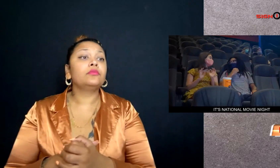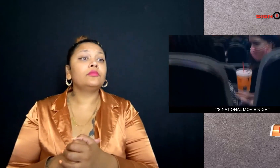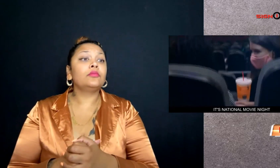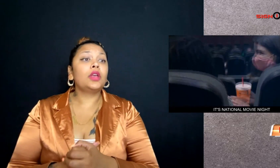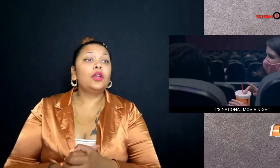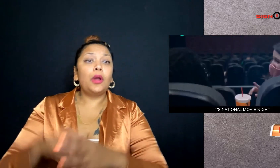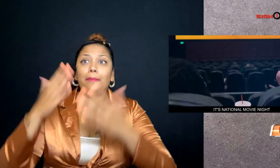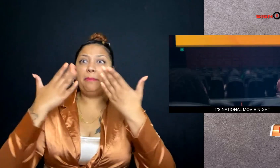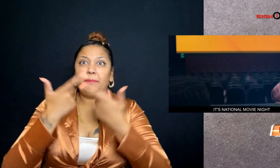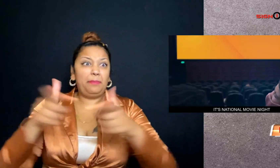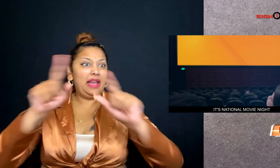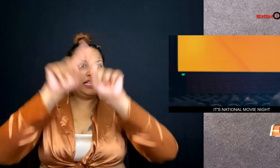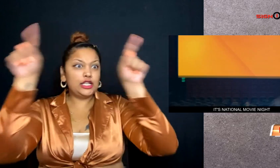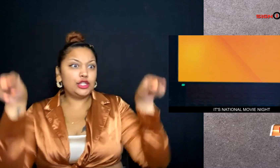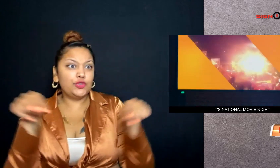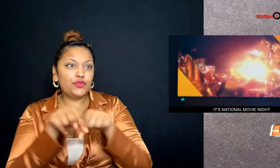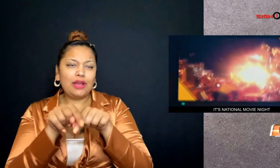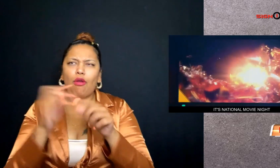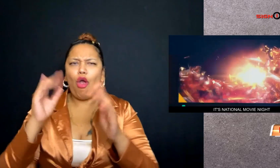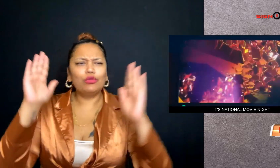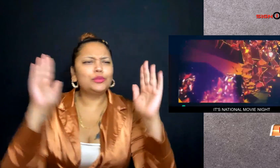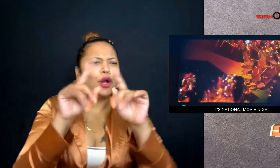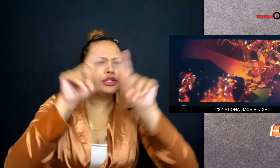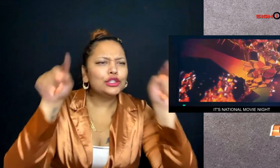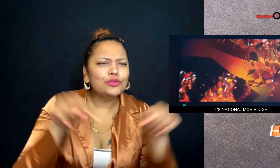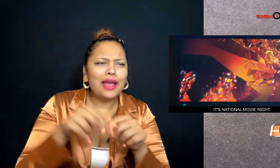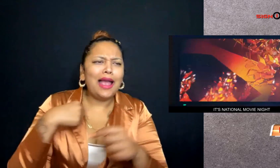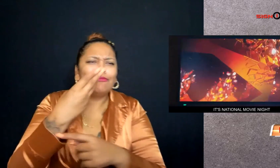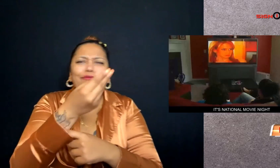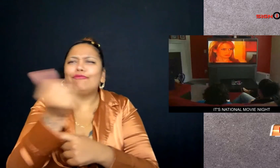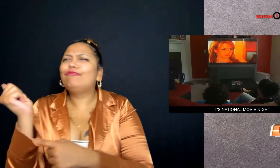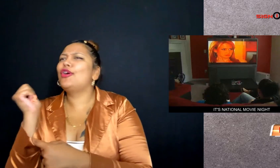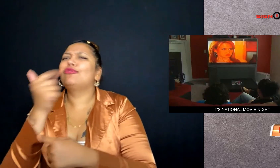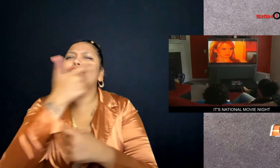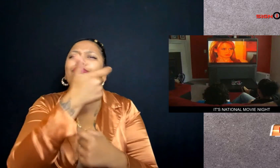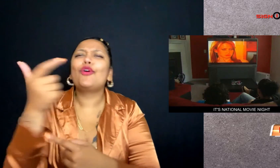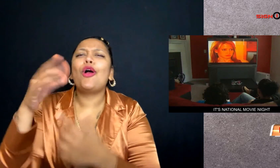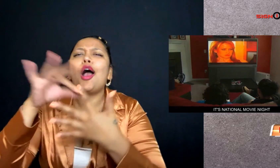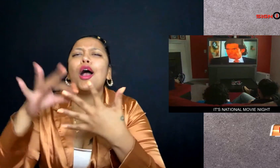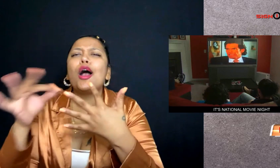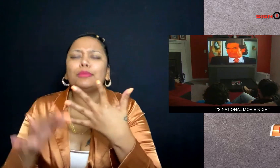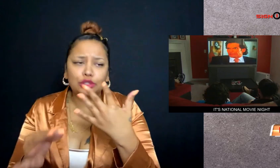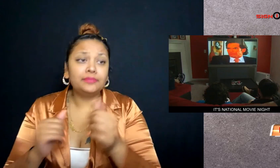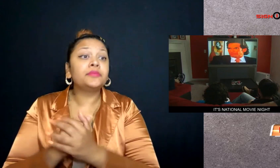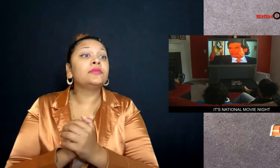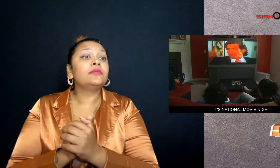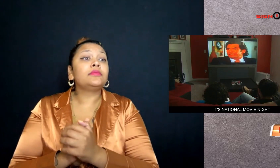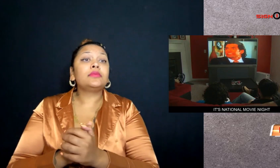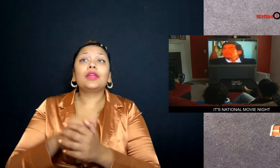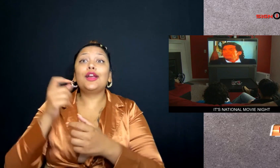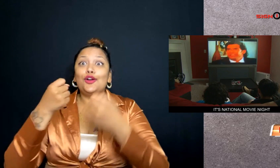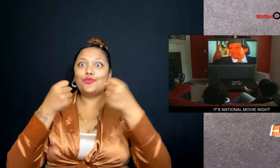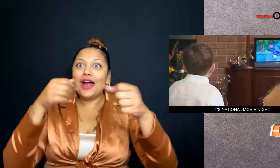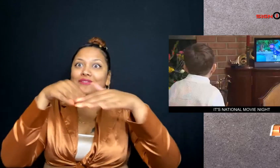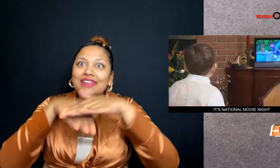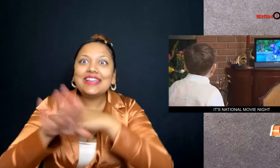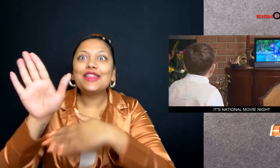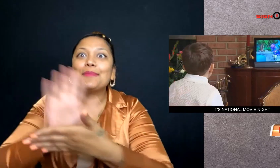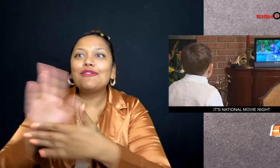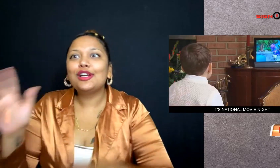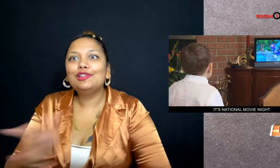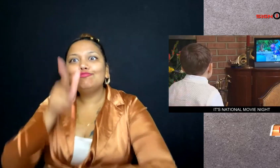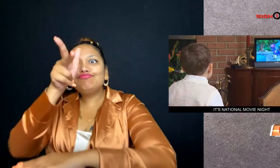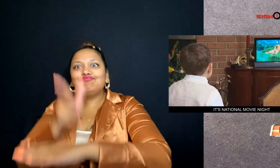like big screens or small screens there are plenty of viewing options by the way drive